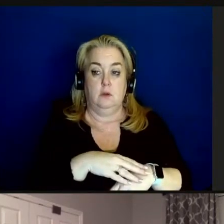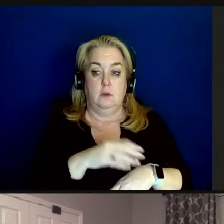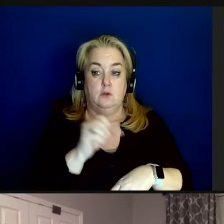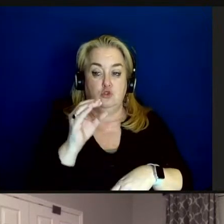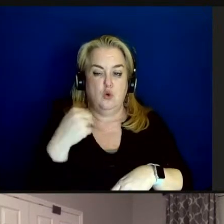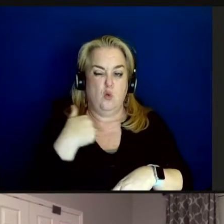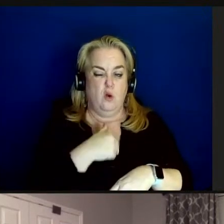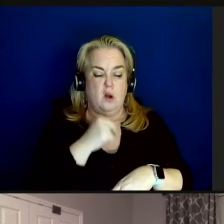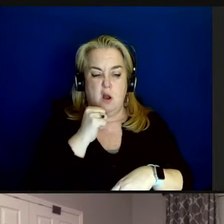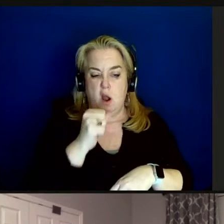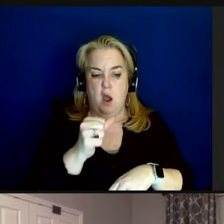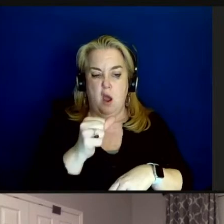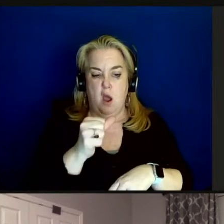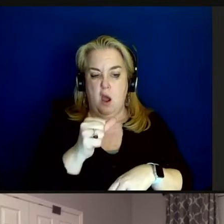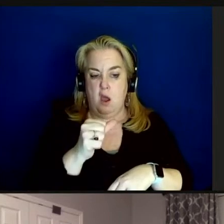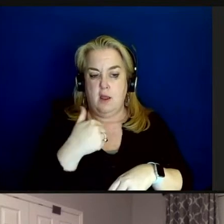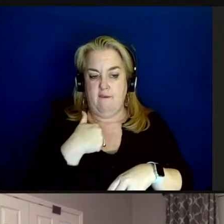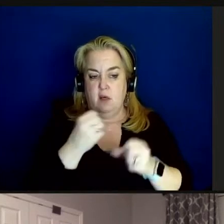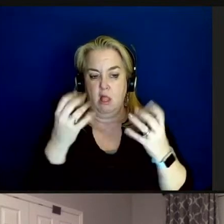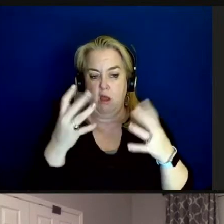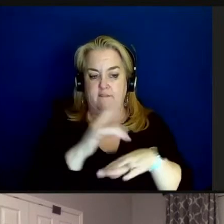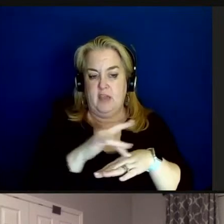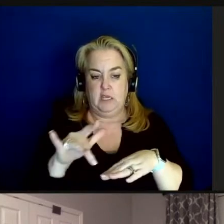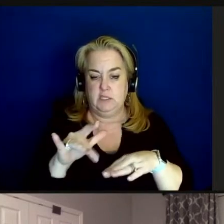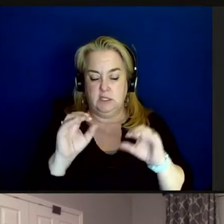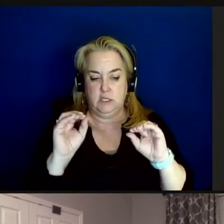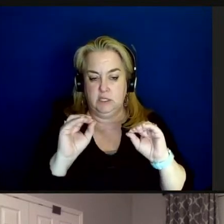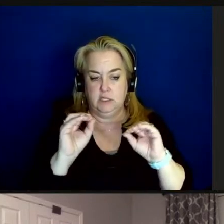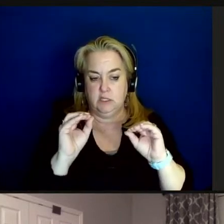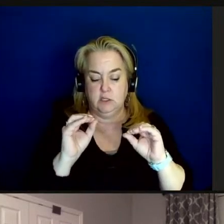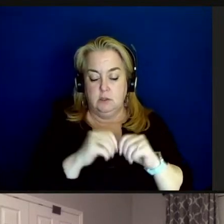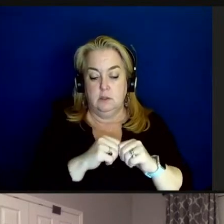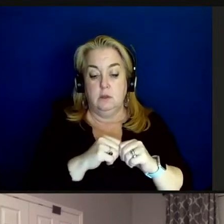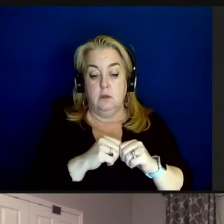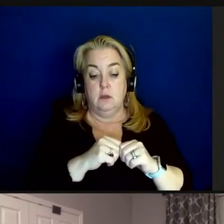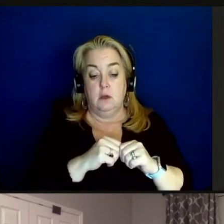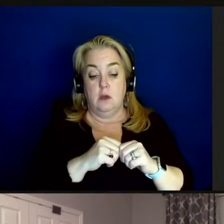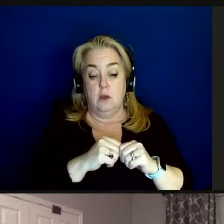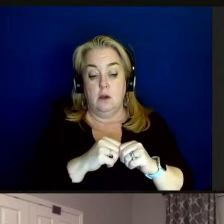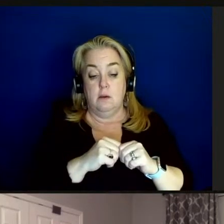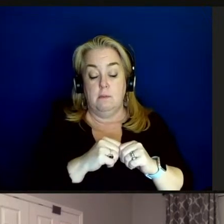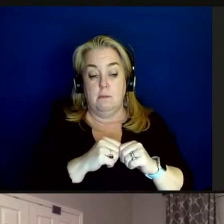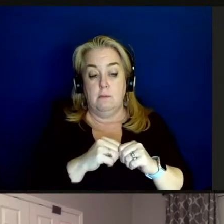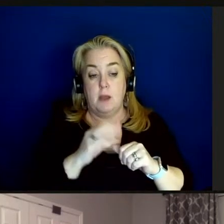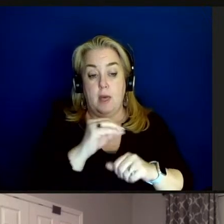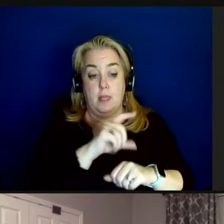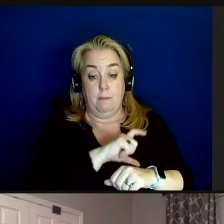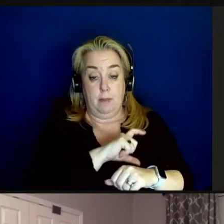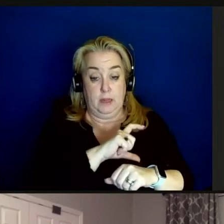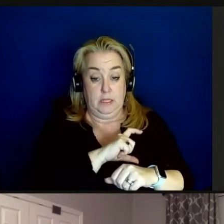RIGHT NOW WE'RE NOT HOLDING POSITIONS LIKE TO GET EVERY